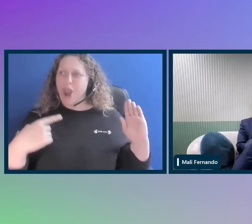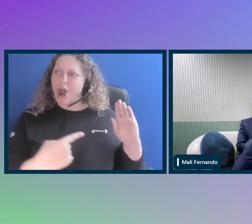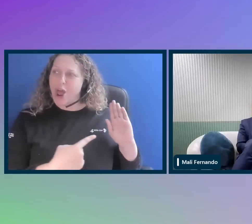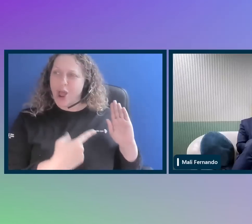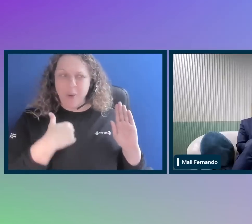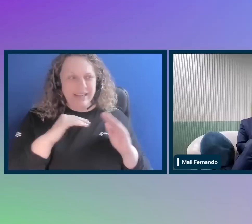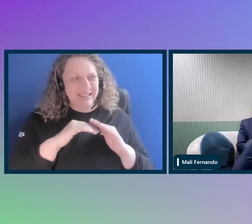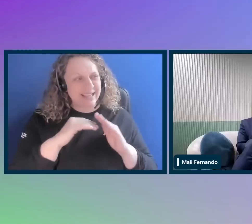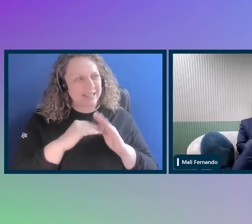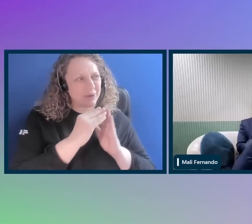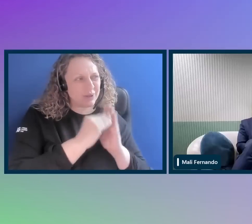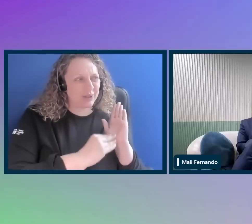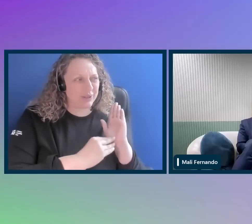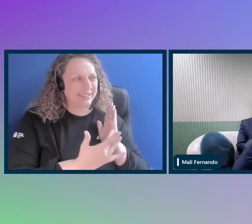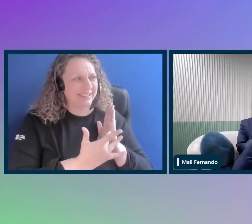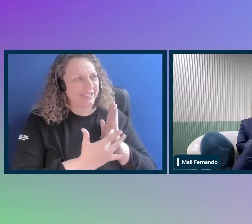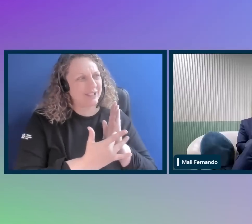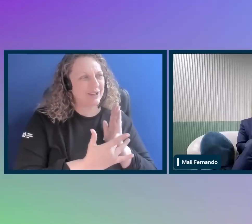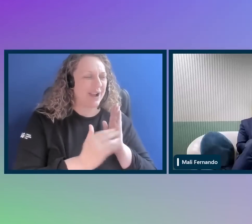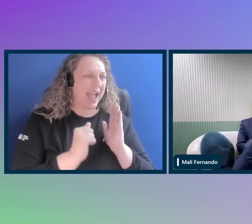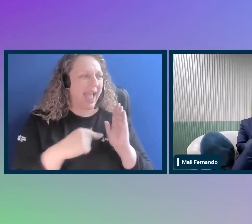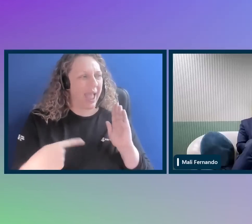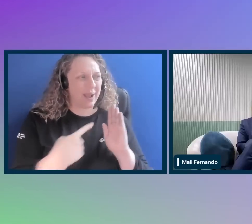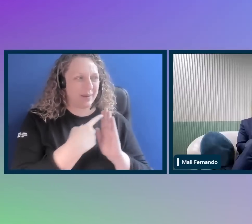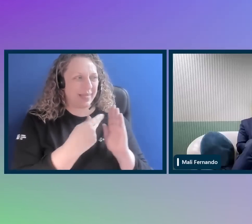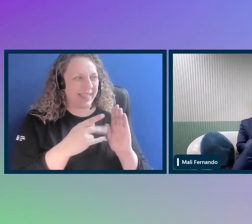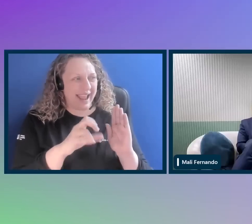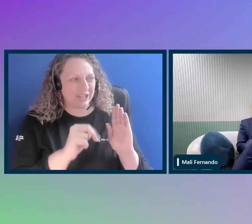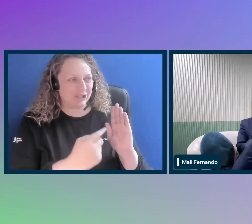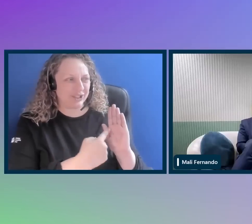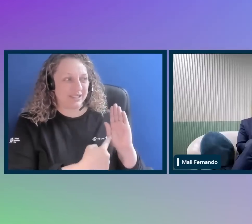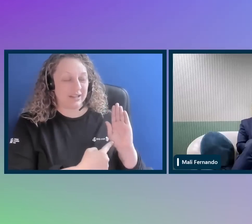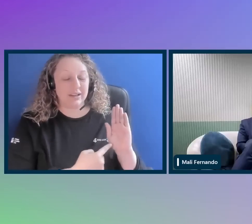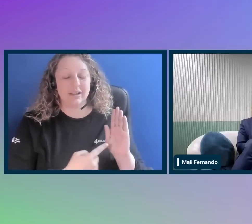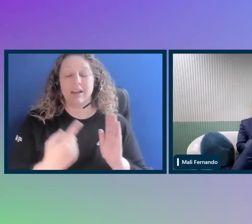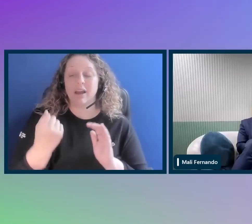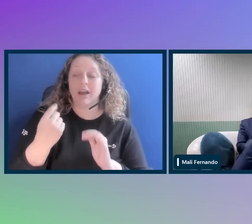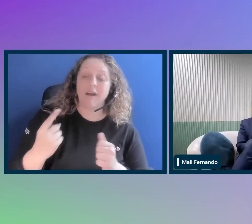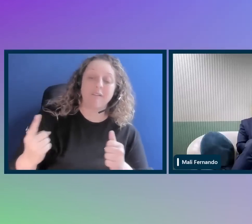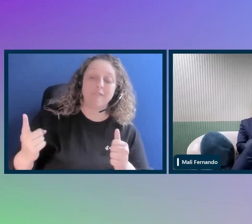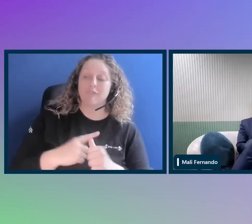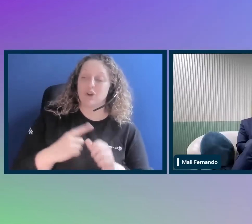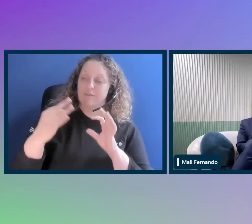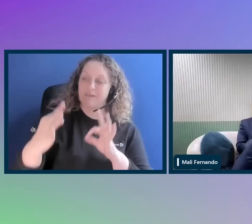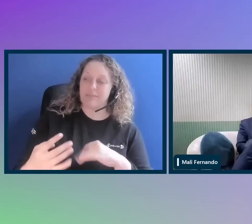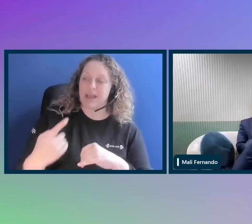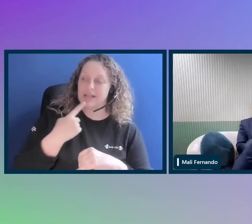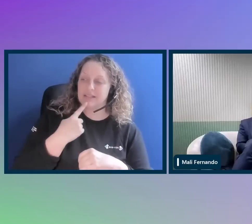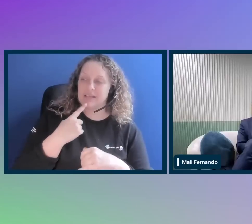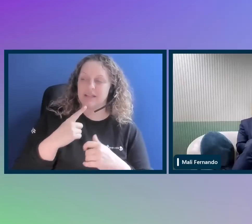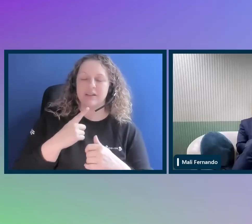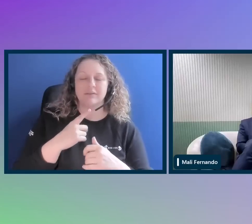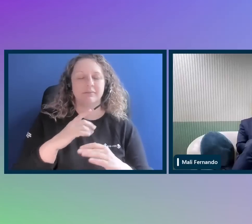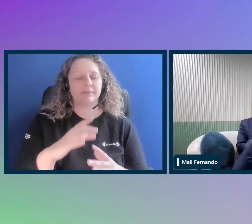And I remember one of the first pieces of feedback that we got said simply, for the first time,